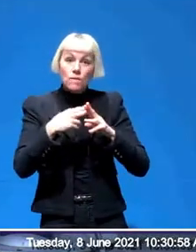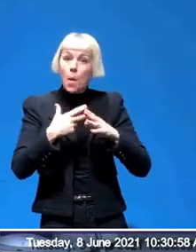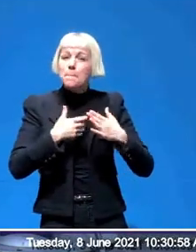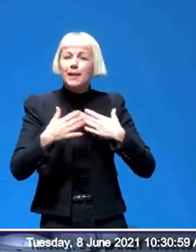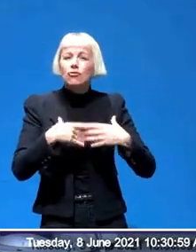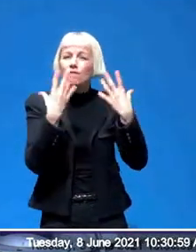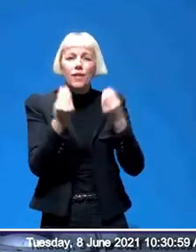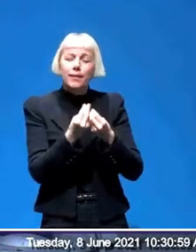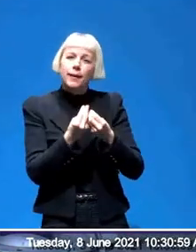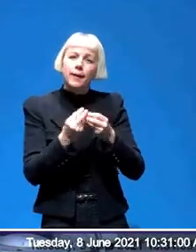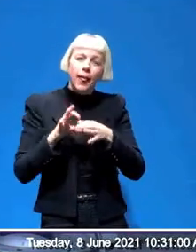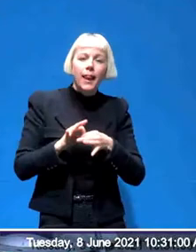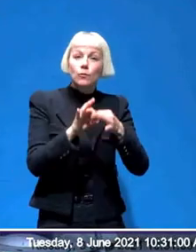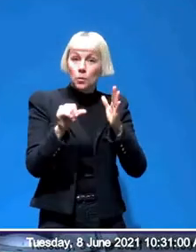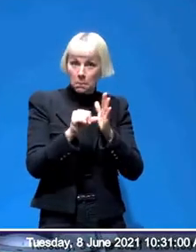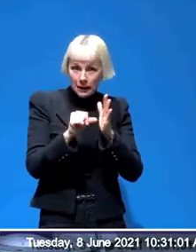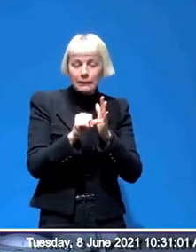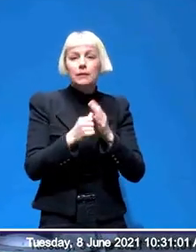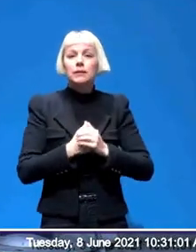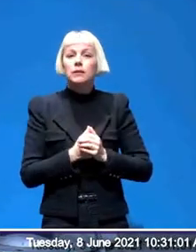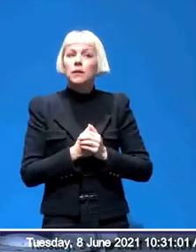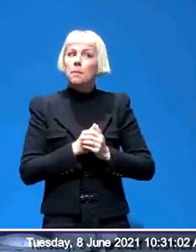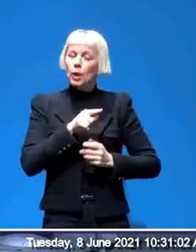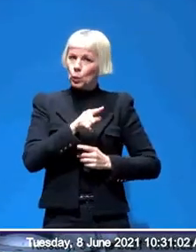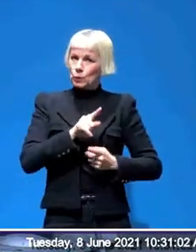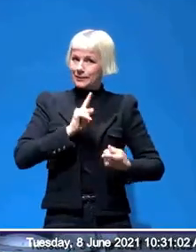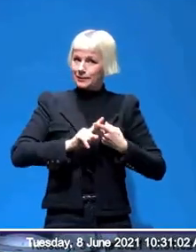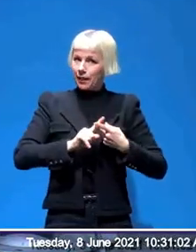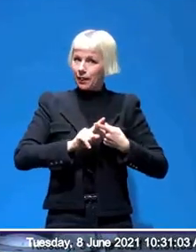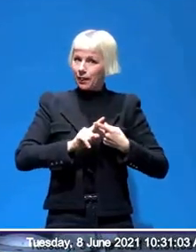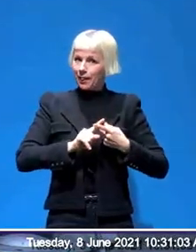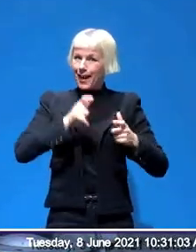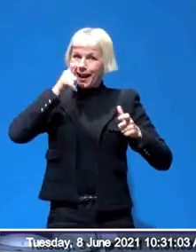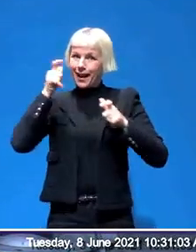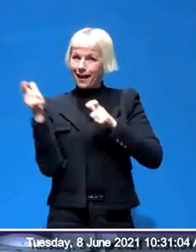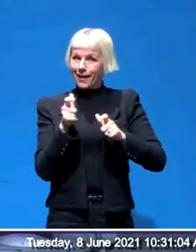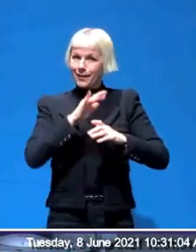of his life, but you were still his guardian, were you not, until he was the age of 18?